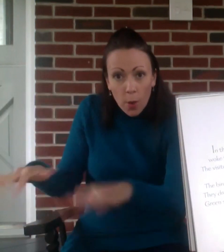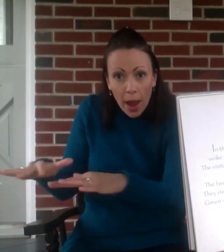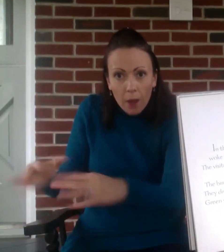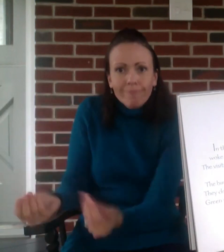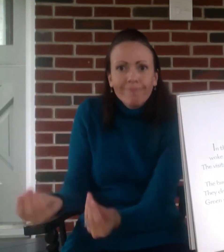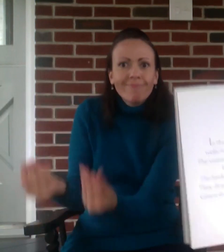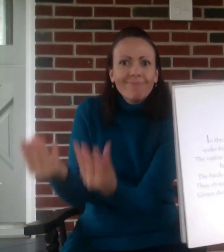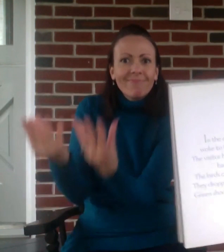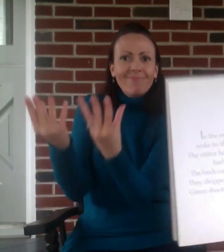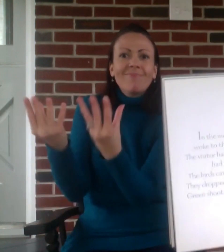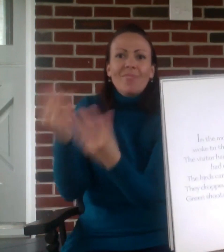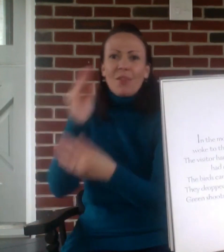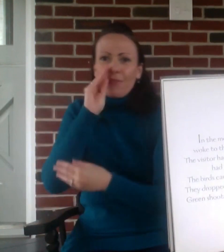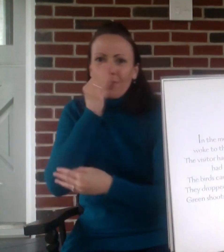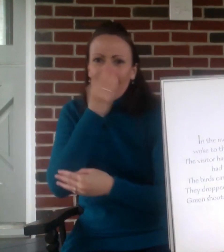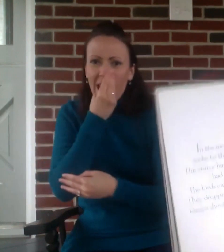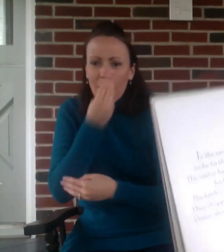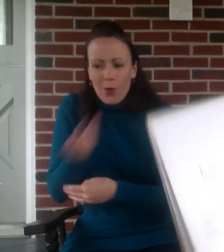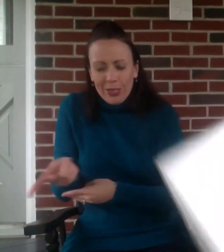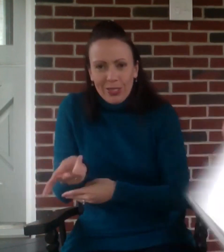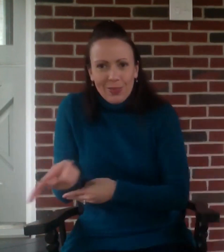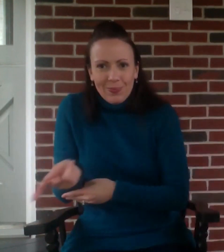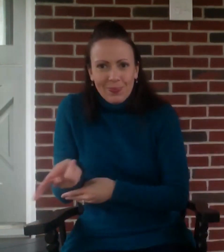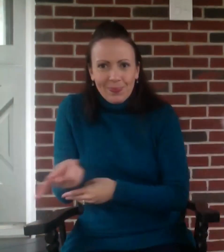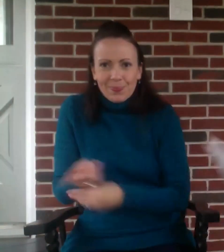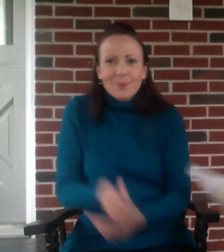Soon the song of birds